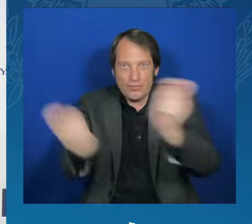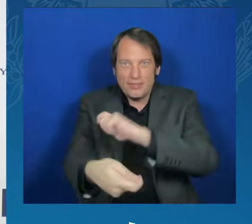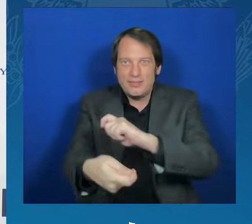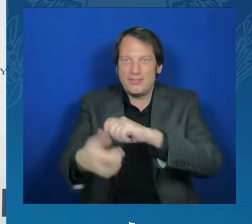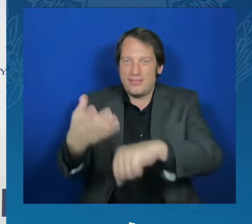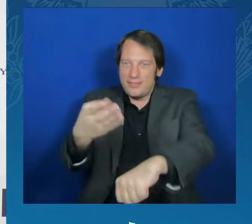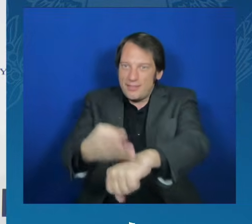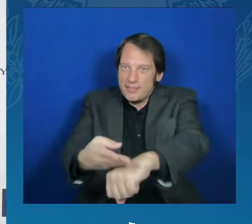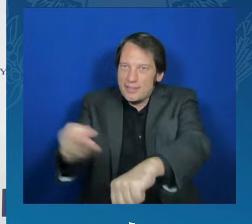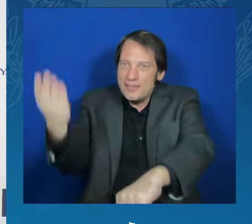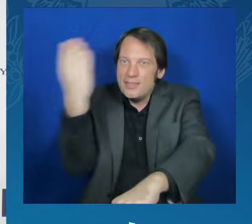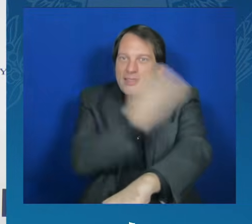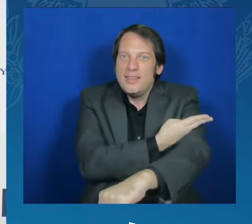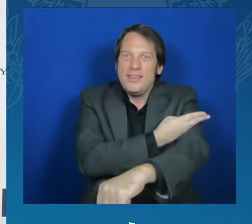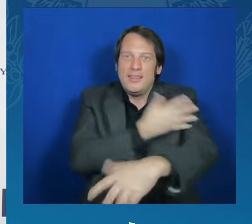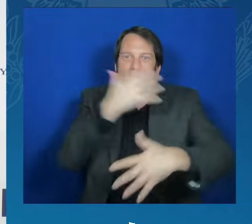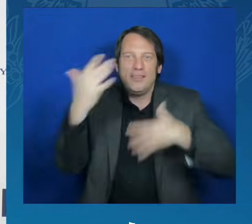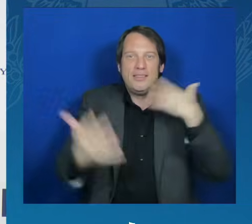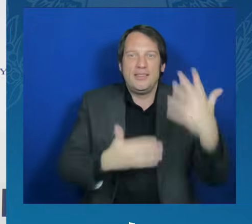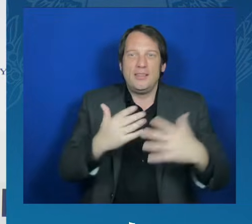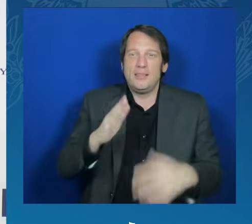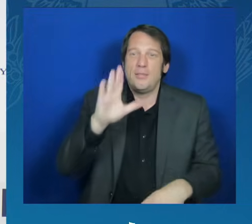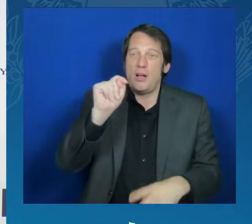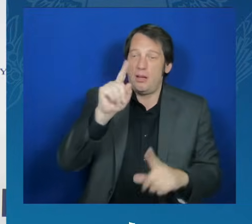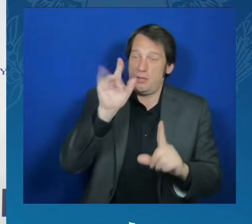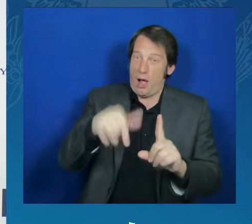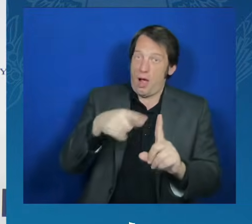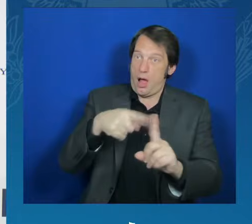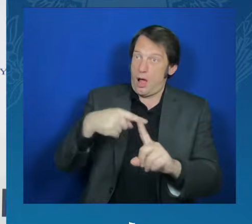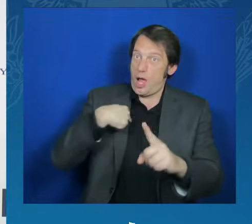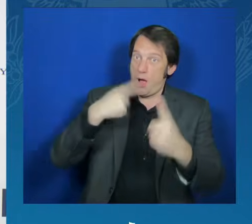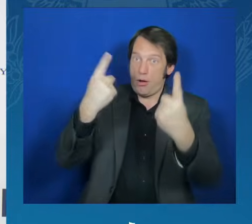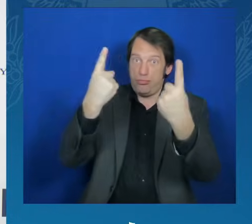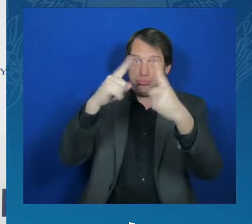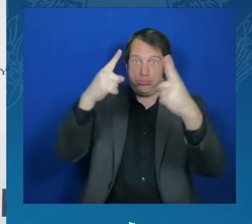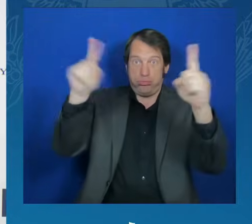we have made will be permanent unless we are vigilant.